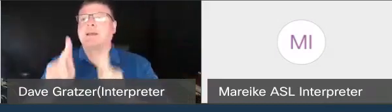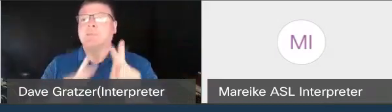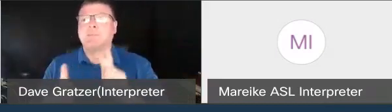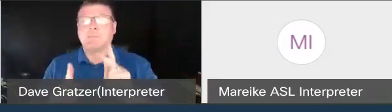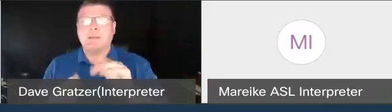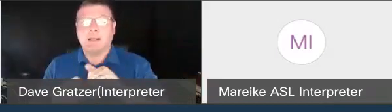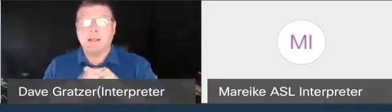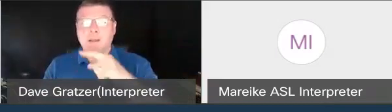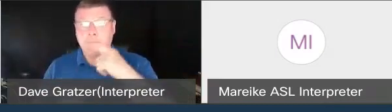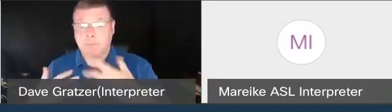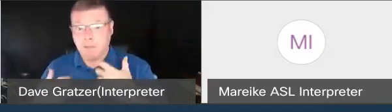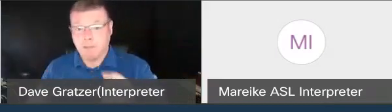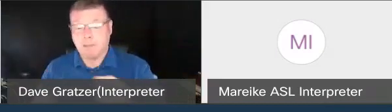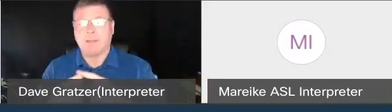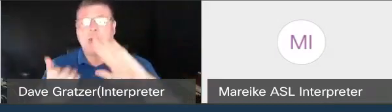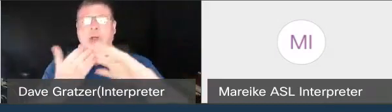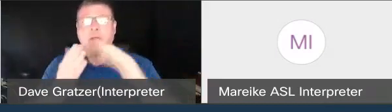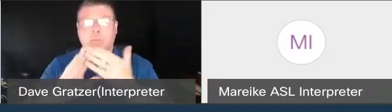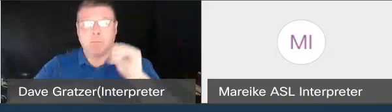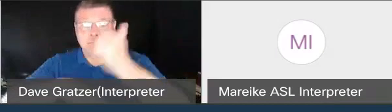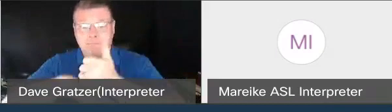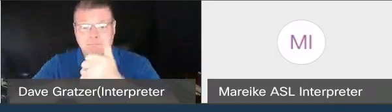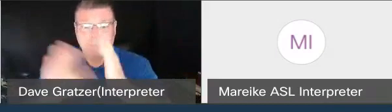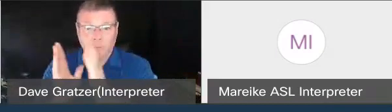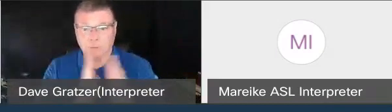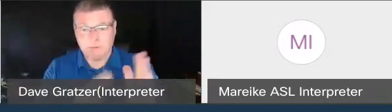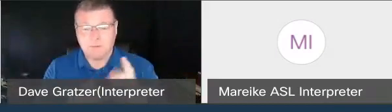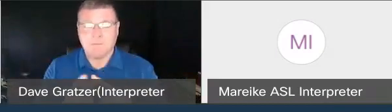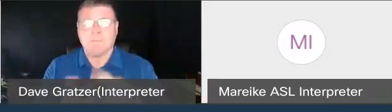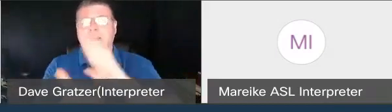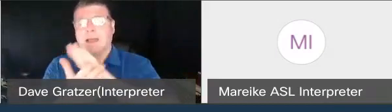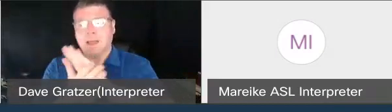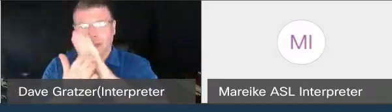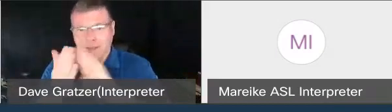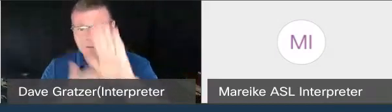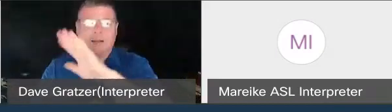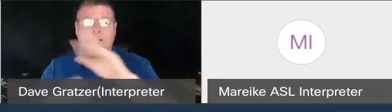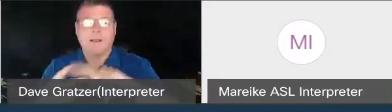public health community-based organizations, academia, research, probation, parole,